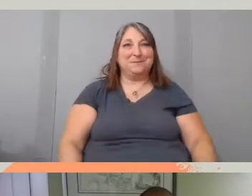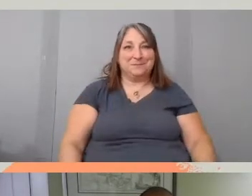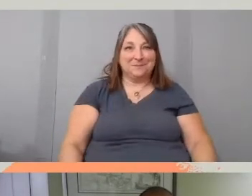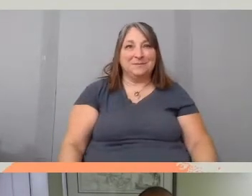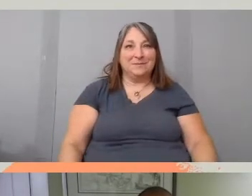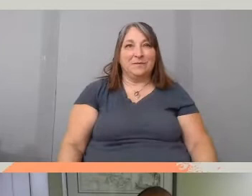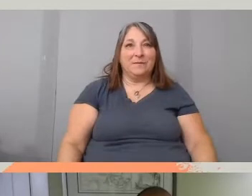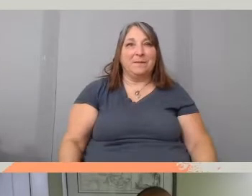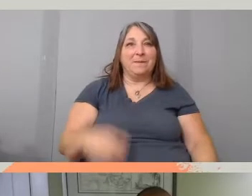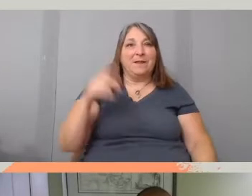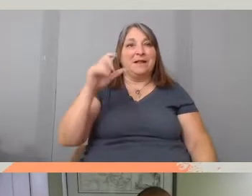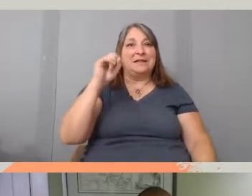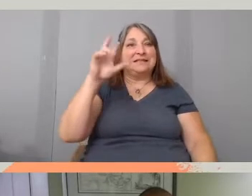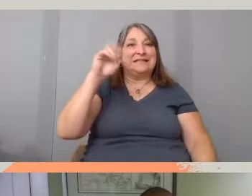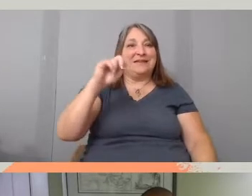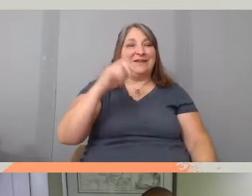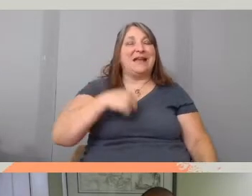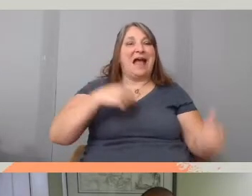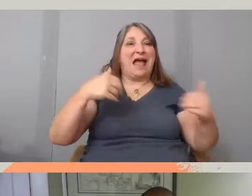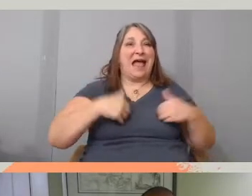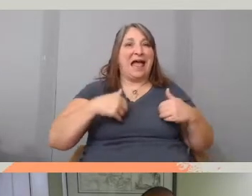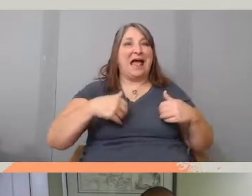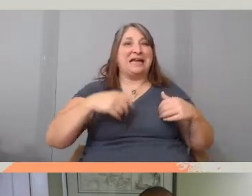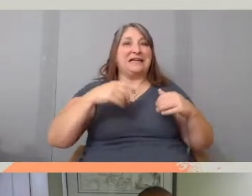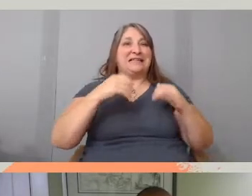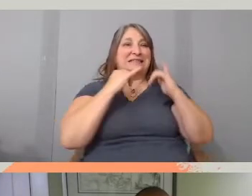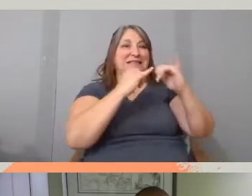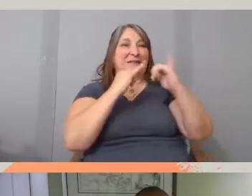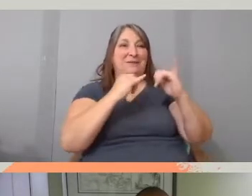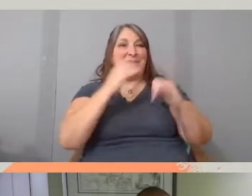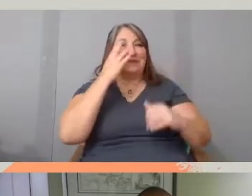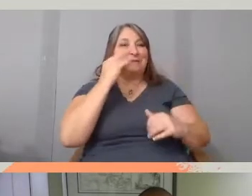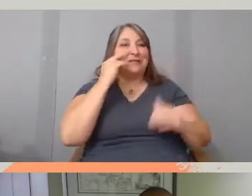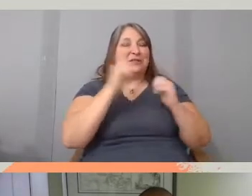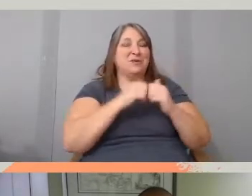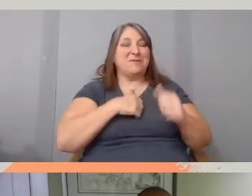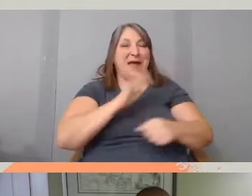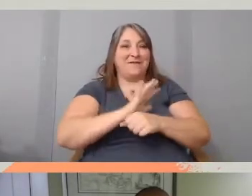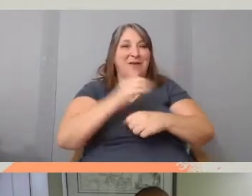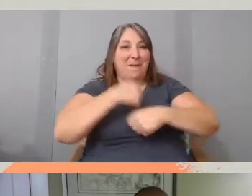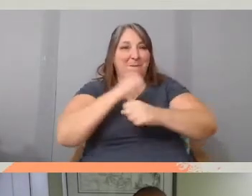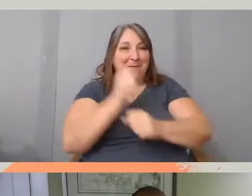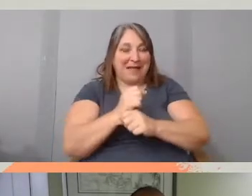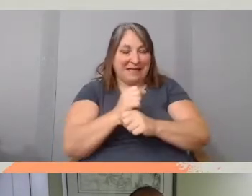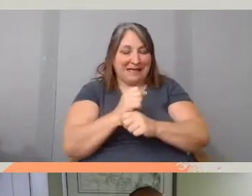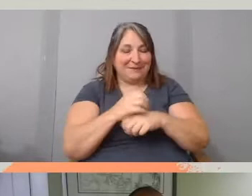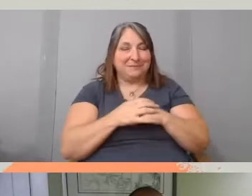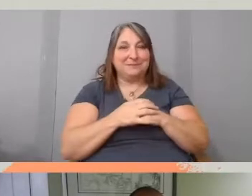I really had a similar experience in my filmmaking education, where I didn't have a mentor,